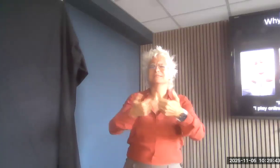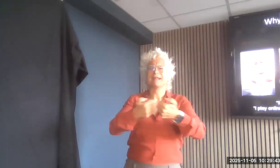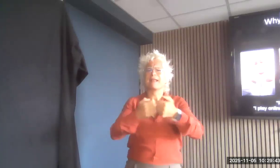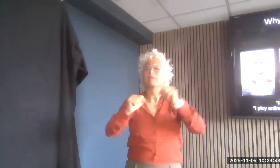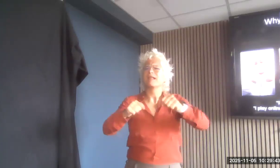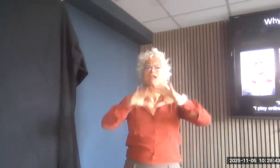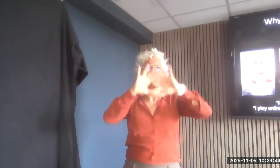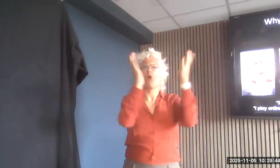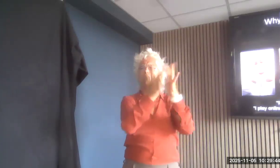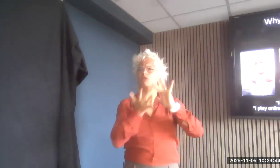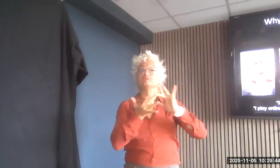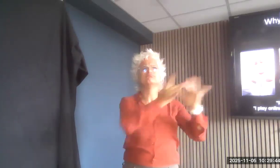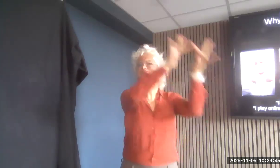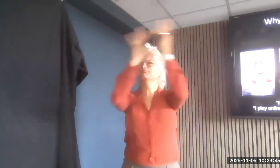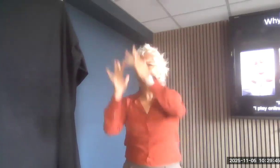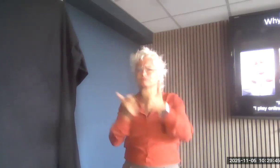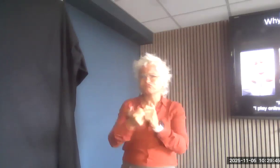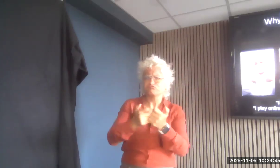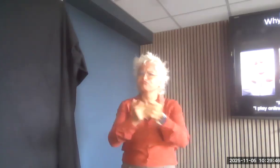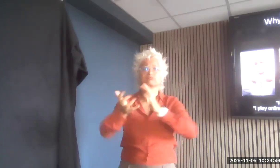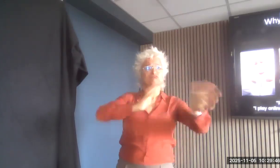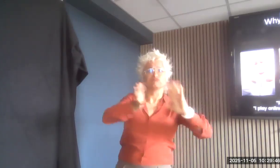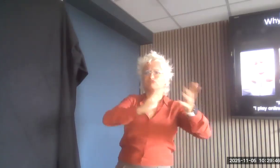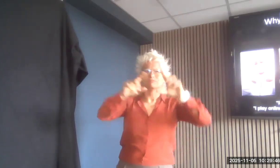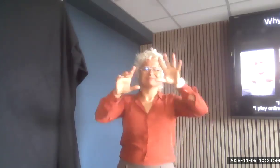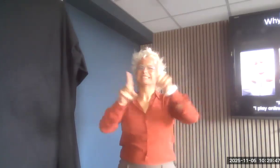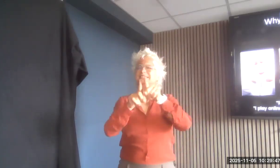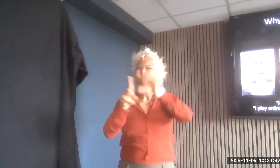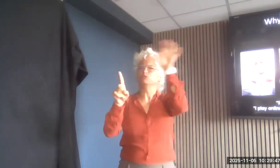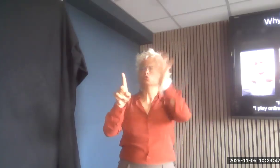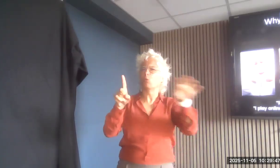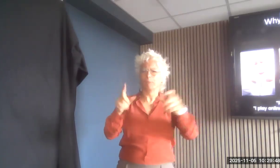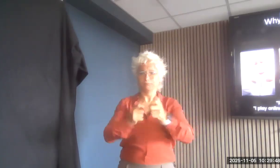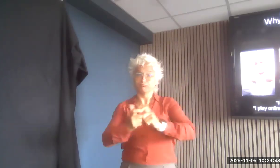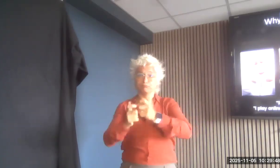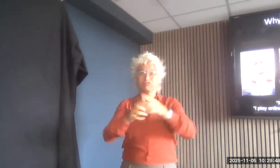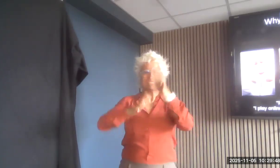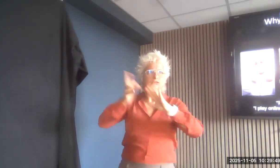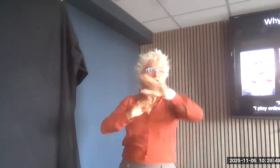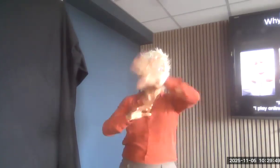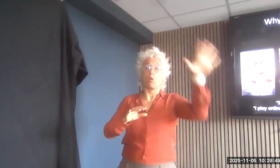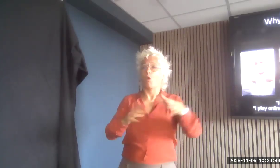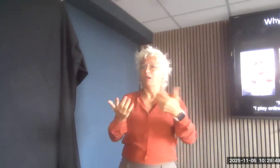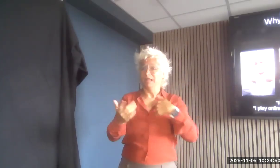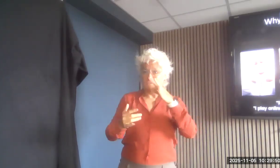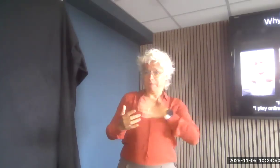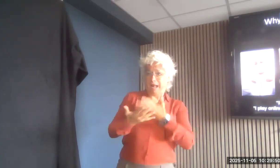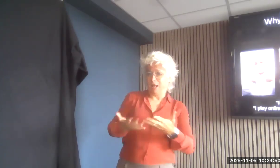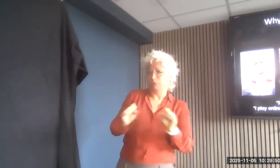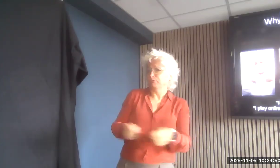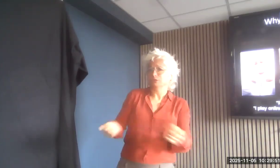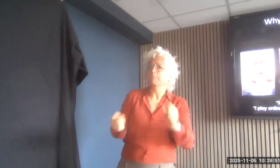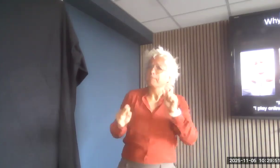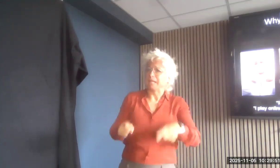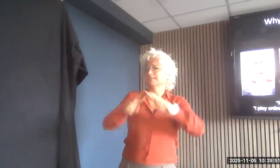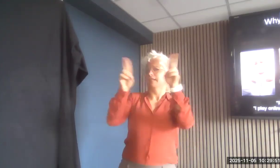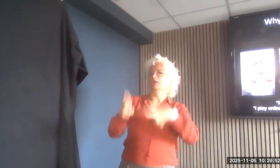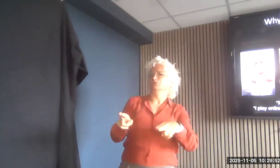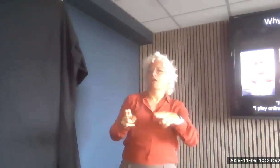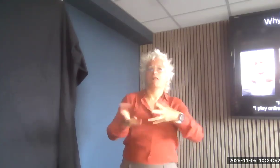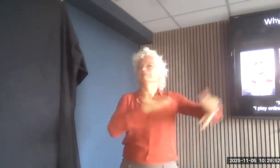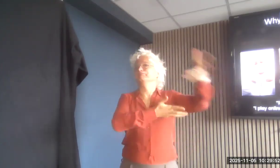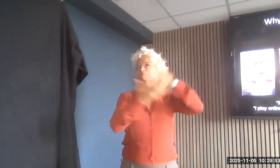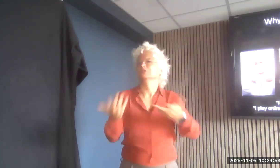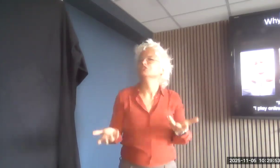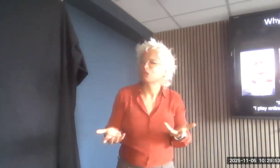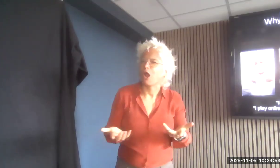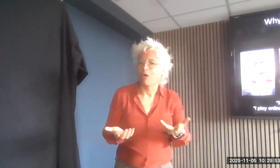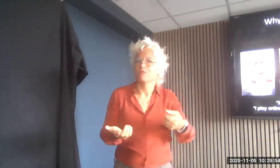And they said they play online games, and if they use IS, they can communicate with wider pools of people internationally than they would if they were just using Portuguese sign language. That wouldn't be possible.